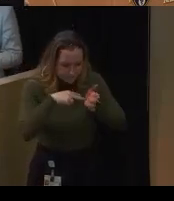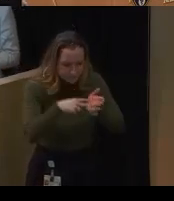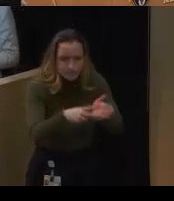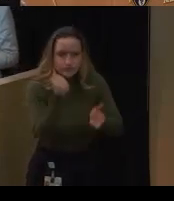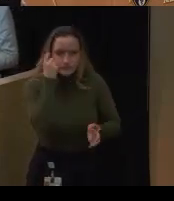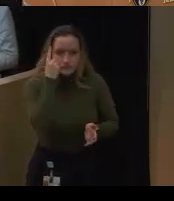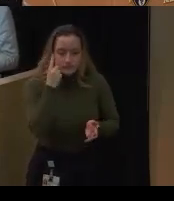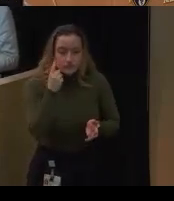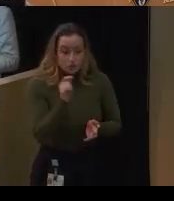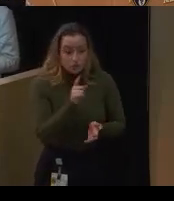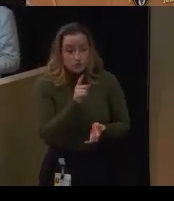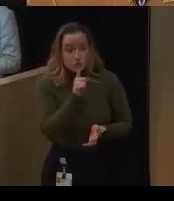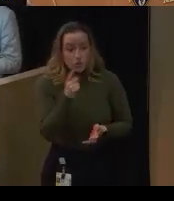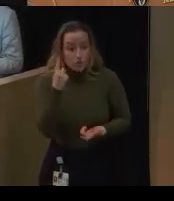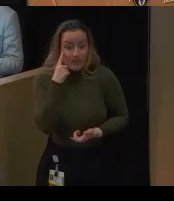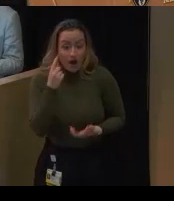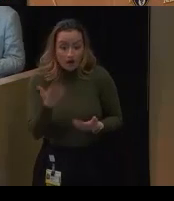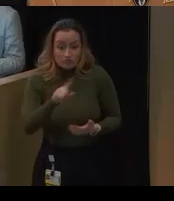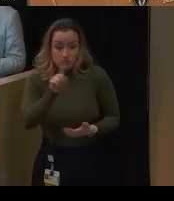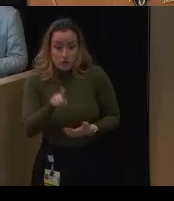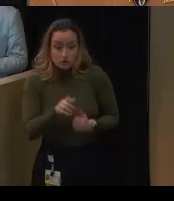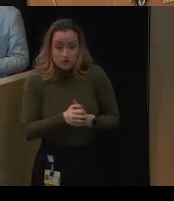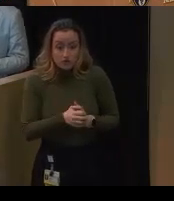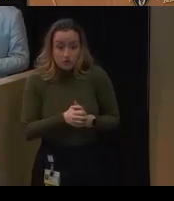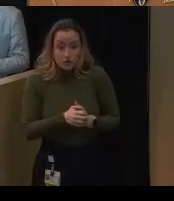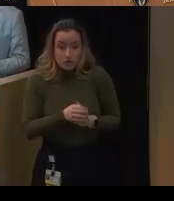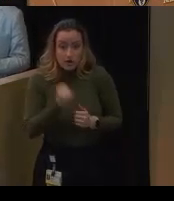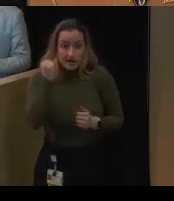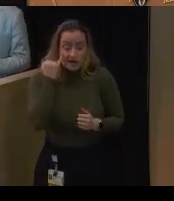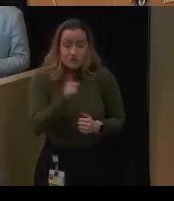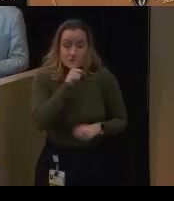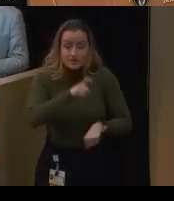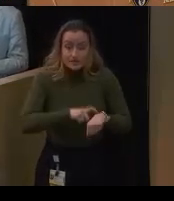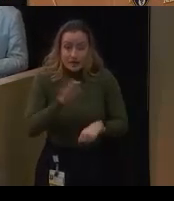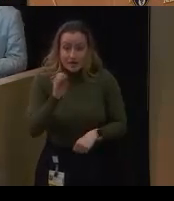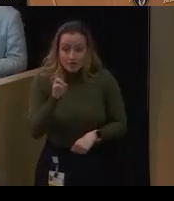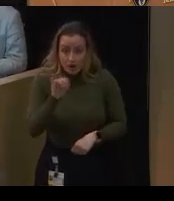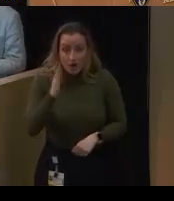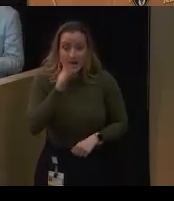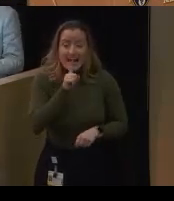fmri neurofeedback for psychiatric disorders lead to volitional control of the targeted brain region